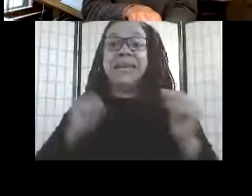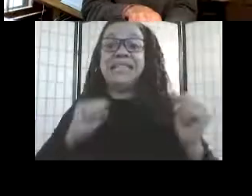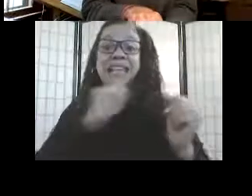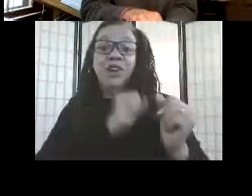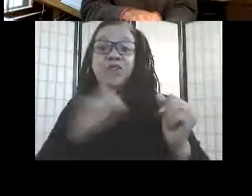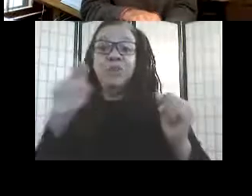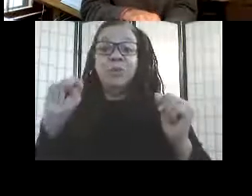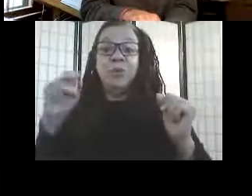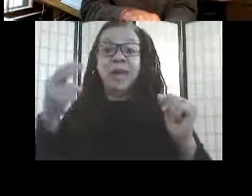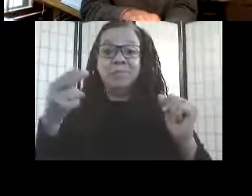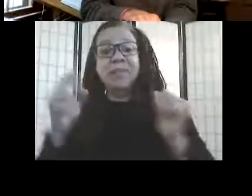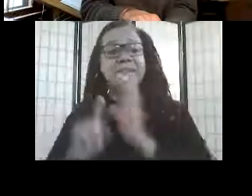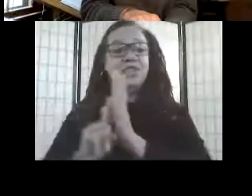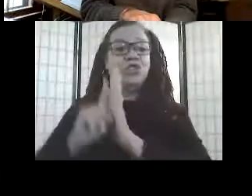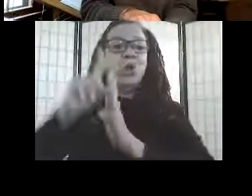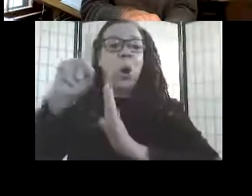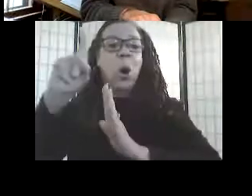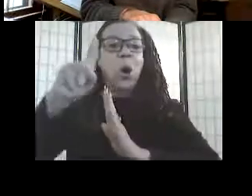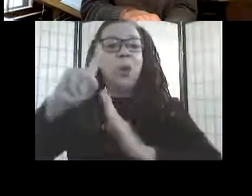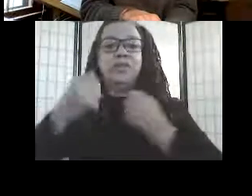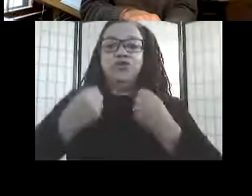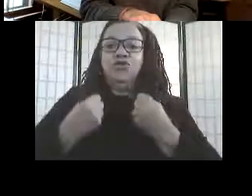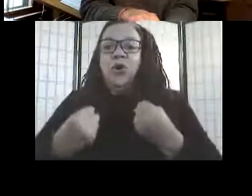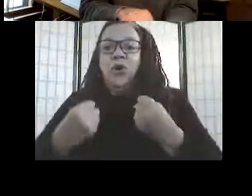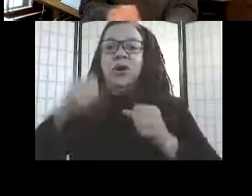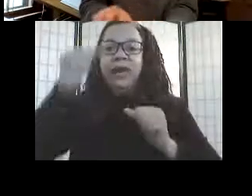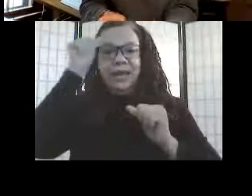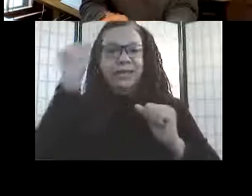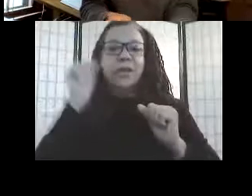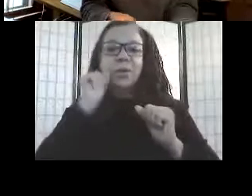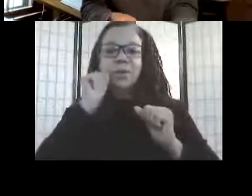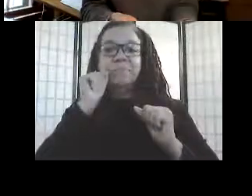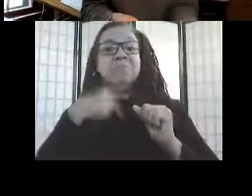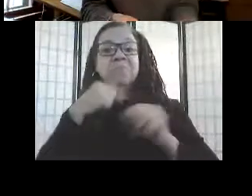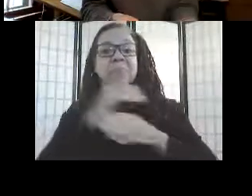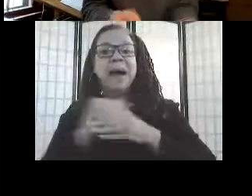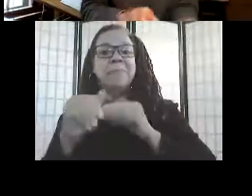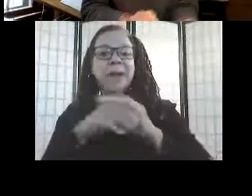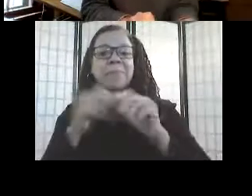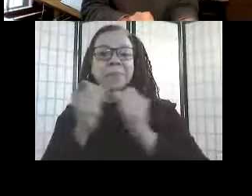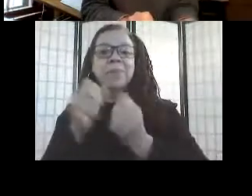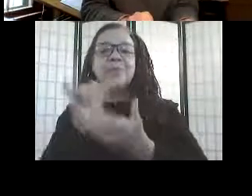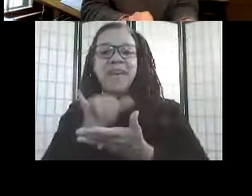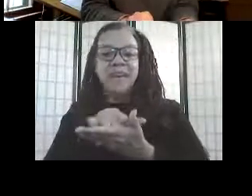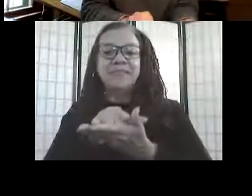a little more tall and and stern and adult-like. And I'm comfortable with that. I think that's showing like, like I started out